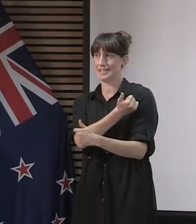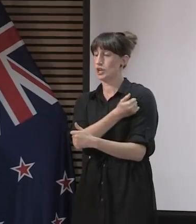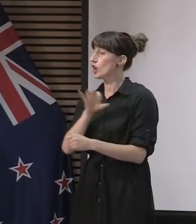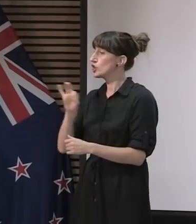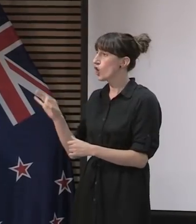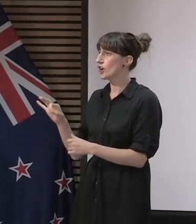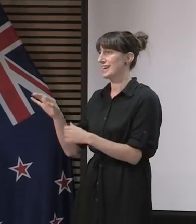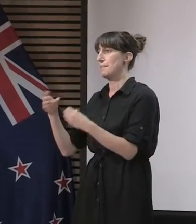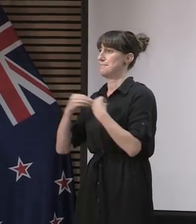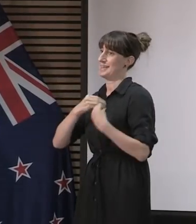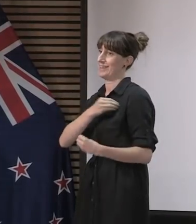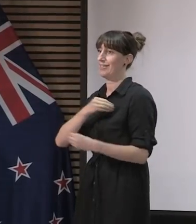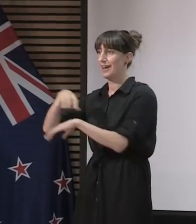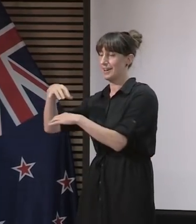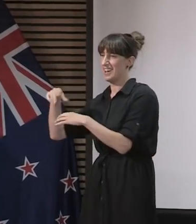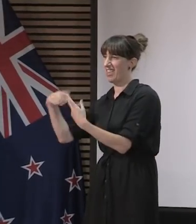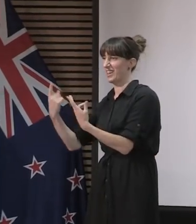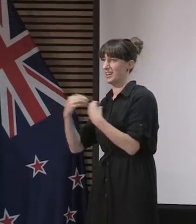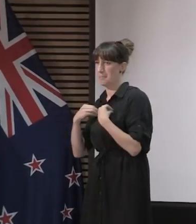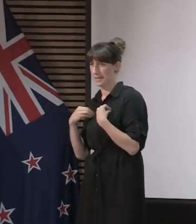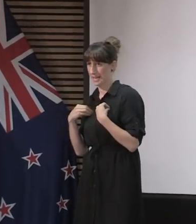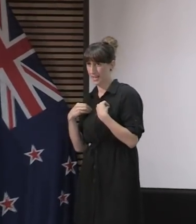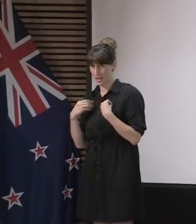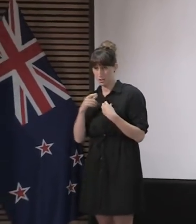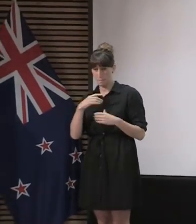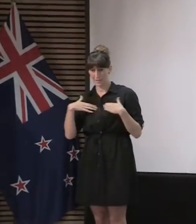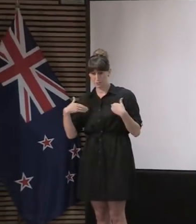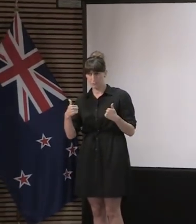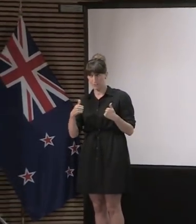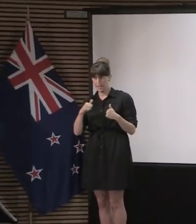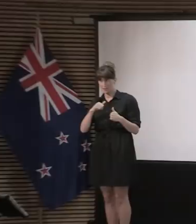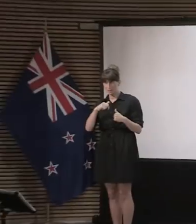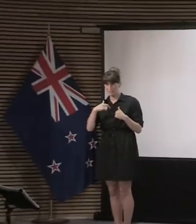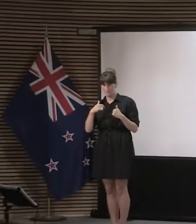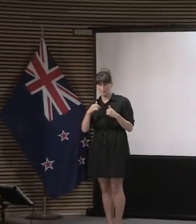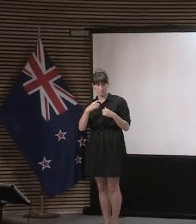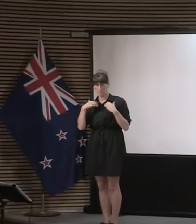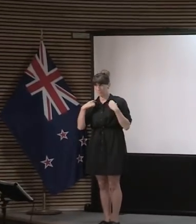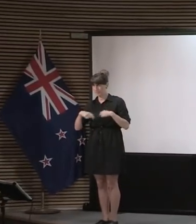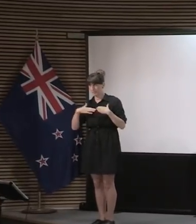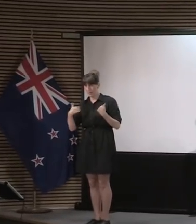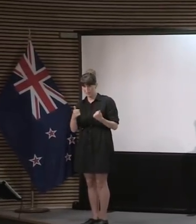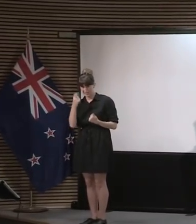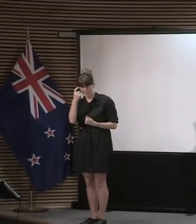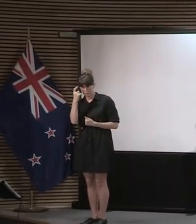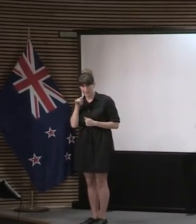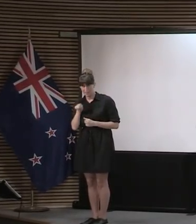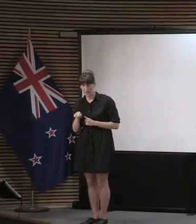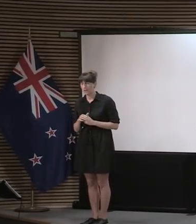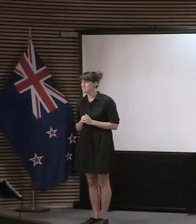Go ahead. Bloomfield just to pick up on the flu vaccine again.